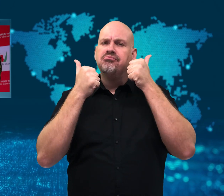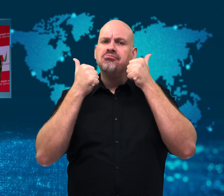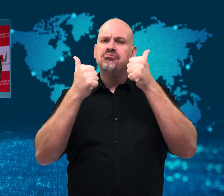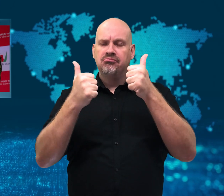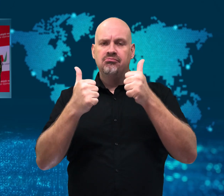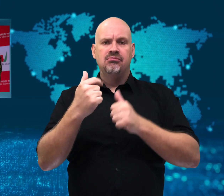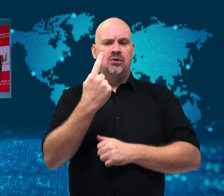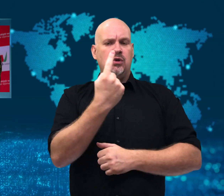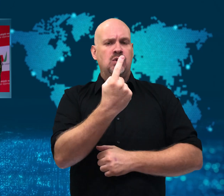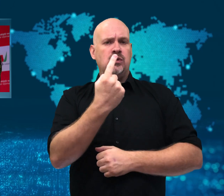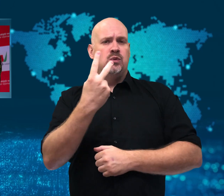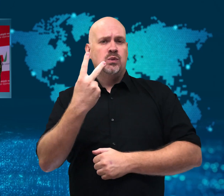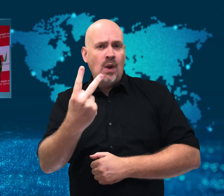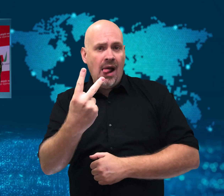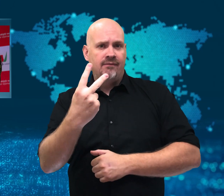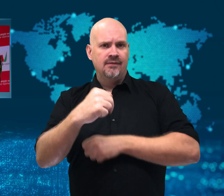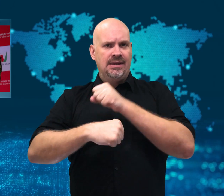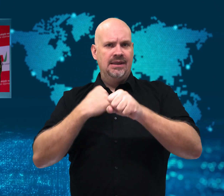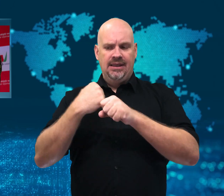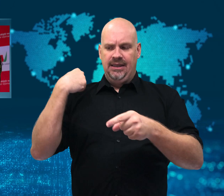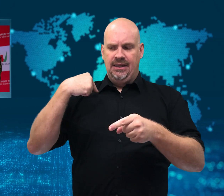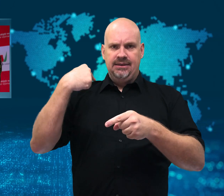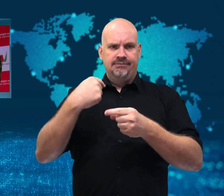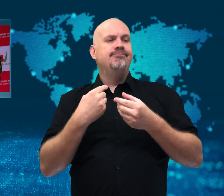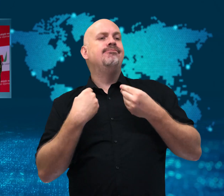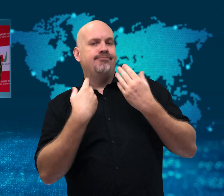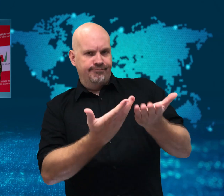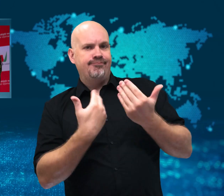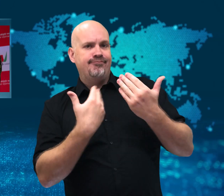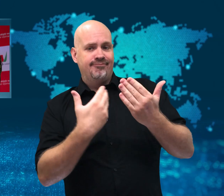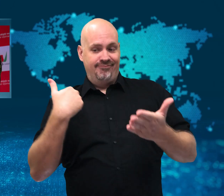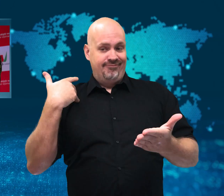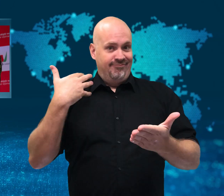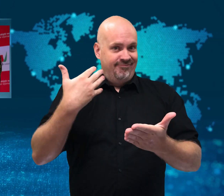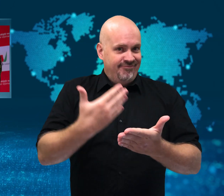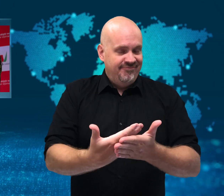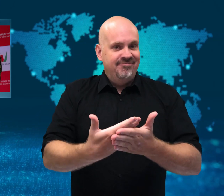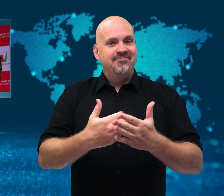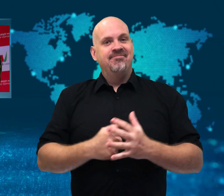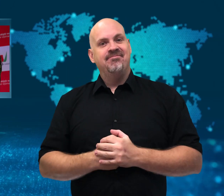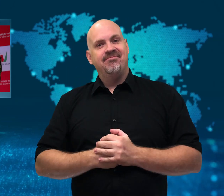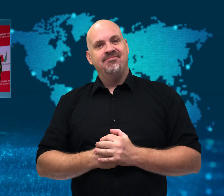nation in the world for the 12th year in a row.